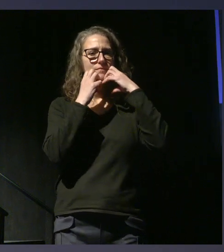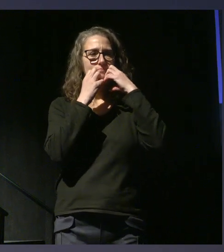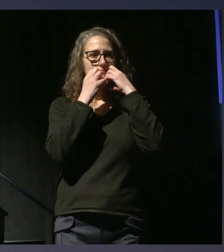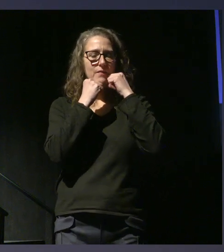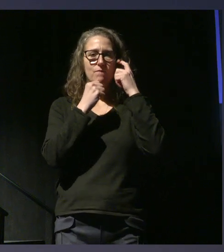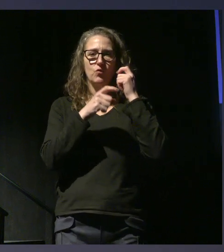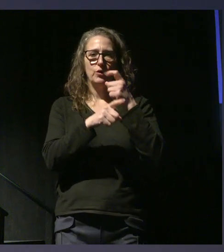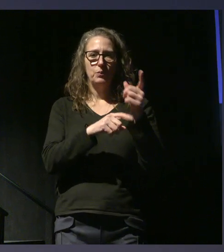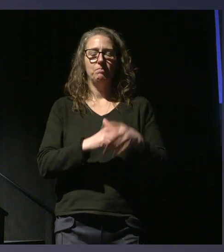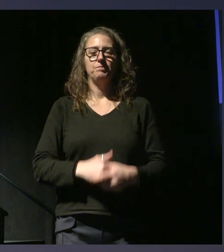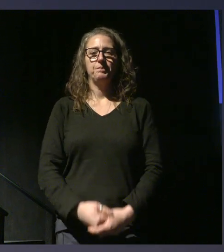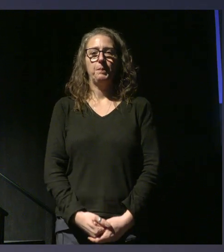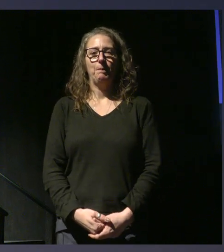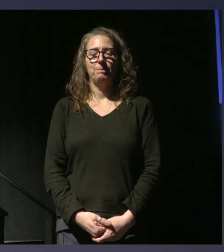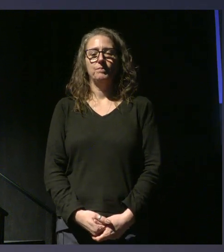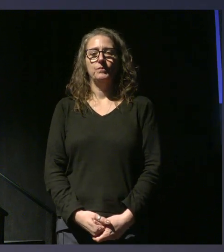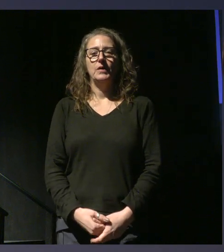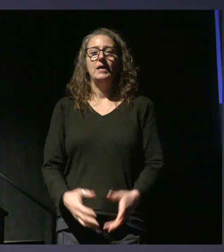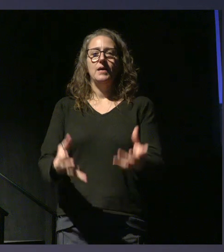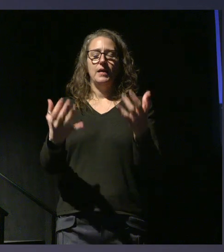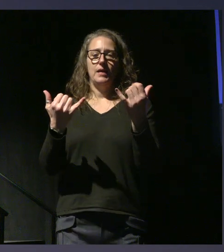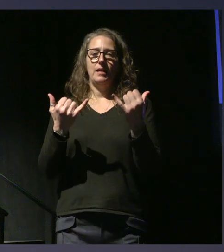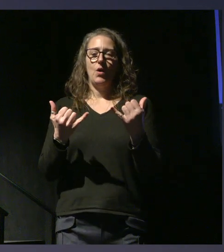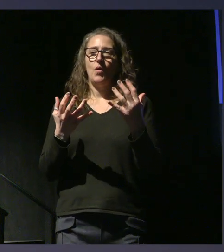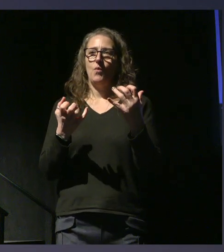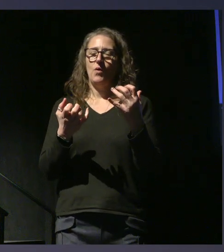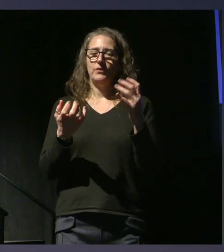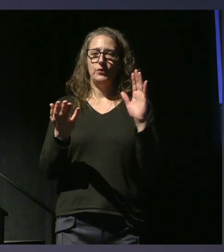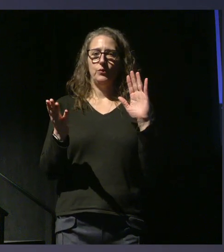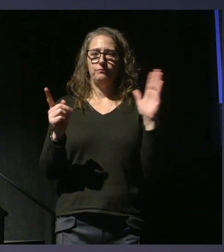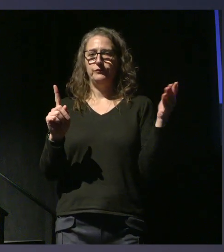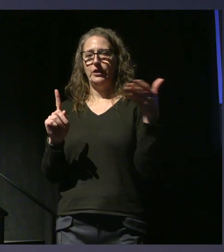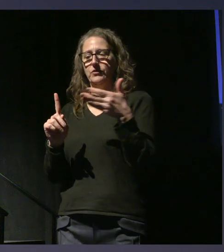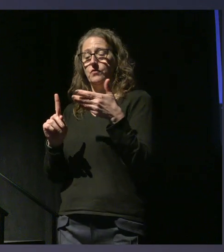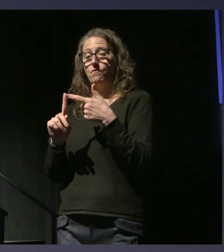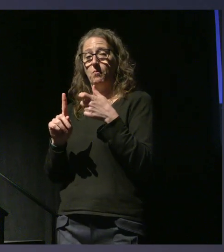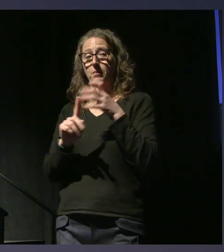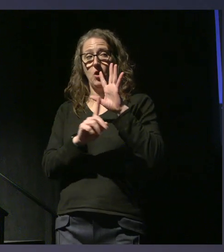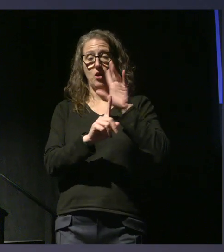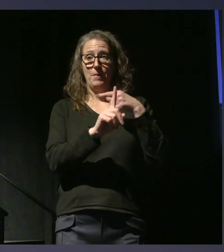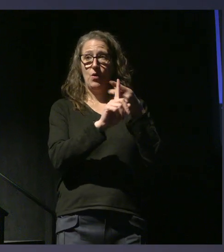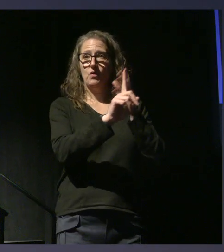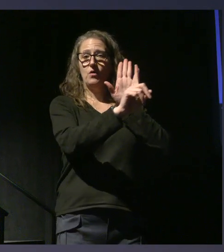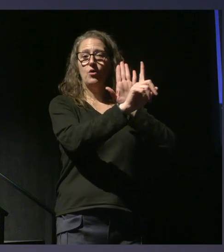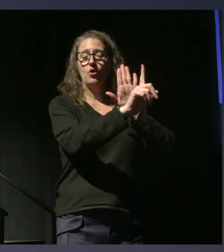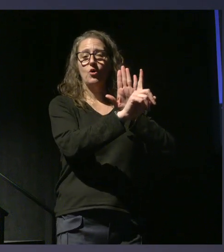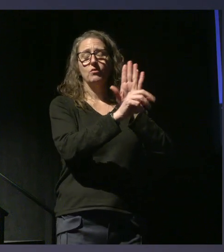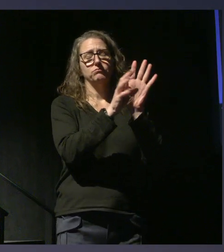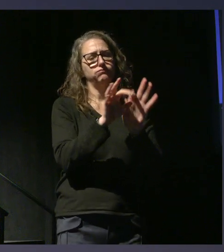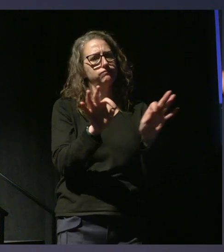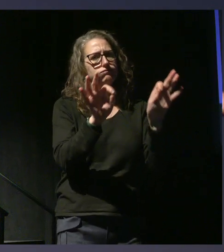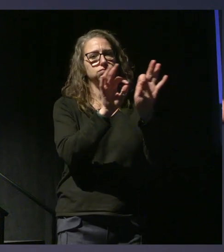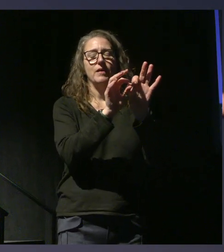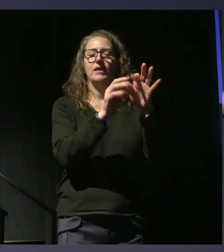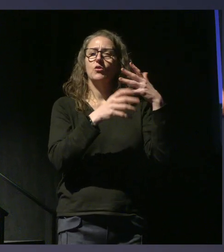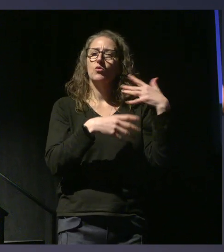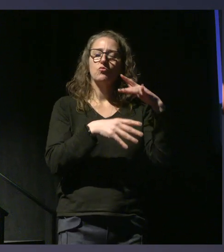I now wanted to pivot from her crucial, incredible work to yours.